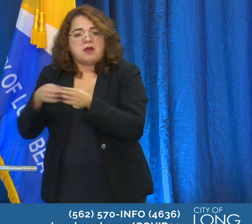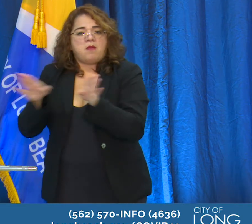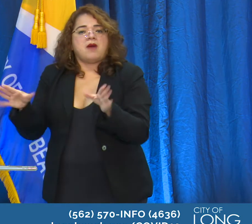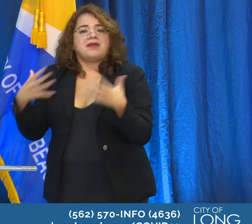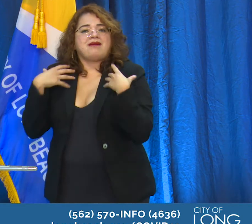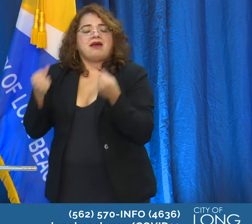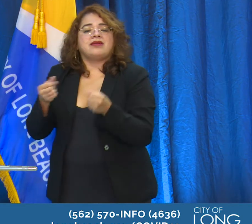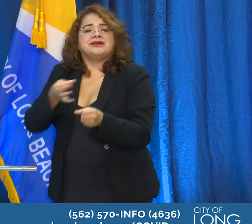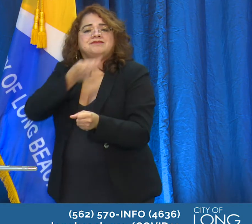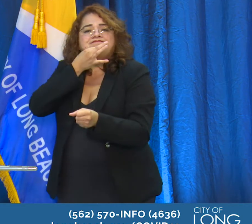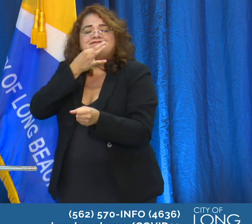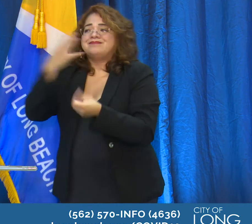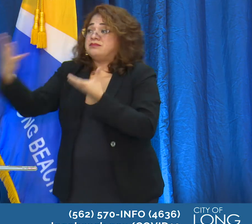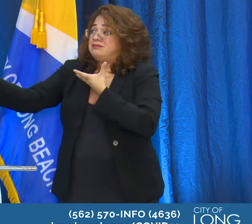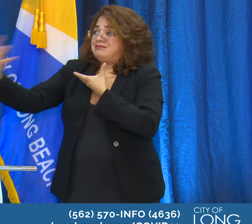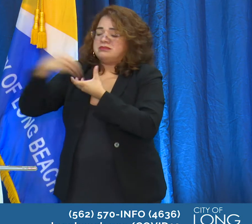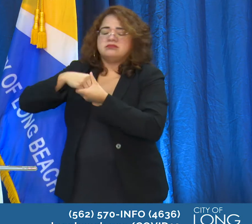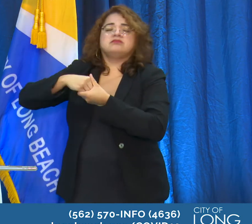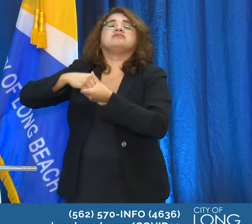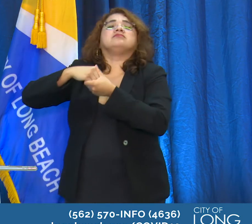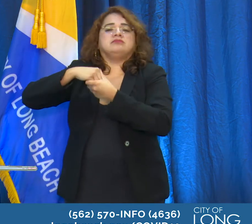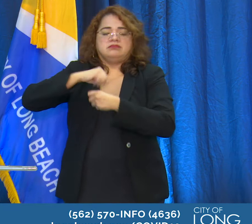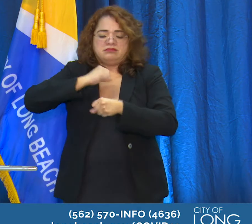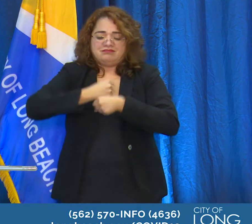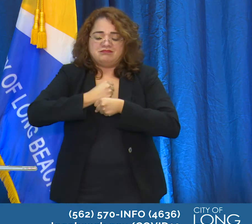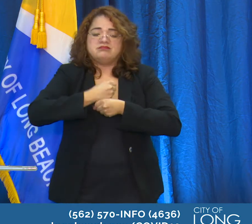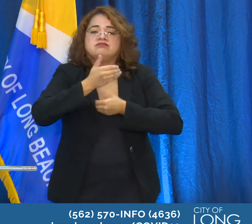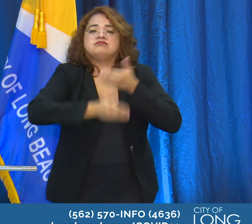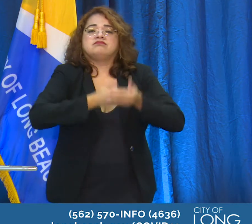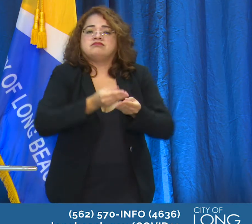The protocols in place are not just to keep students safe, but it is also very essential